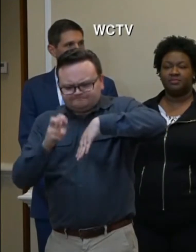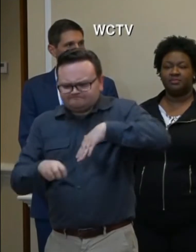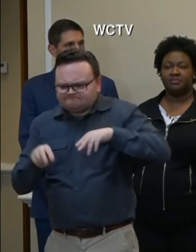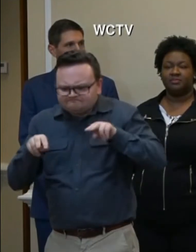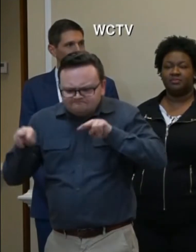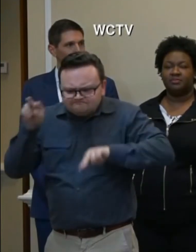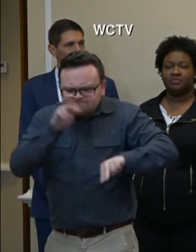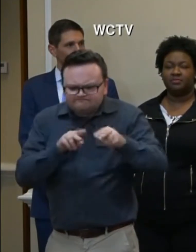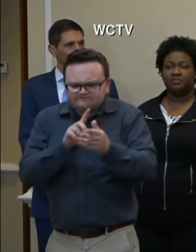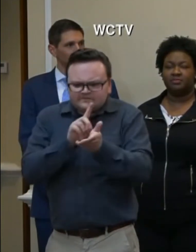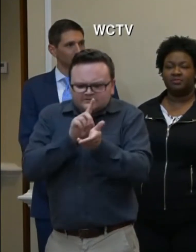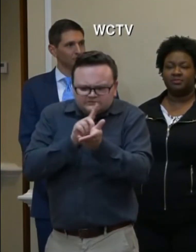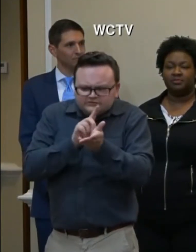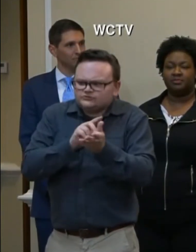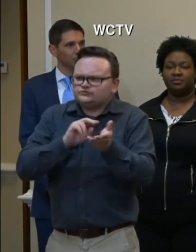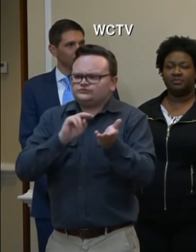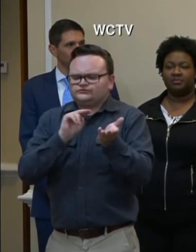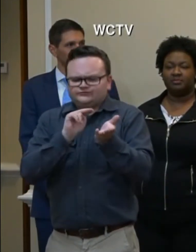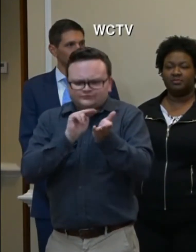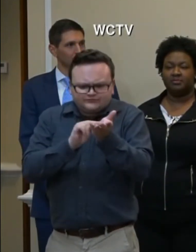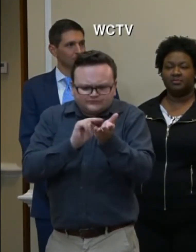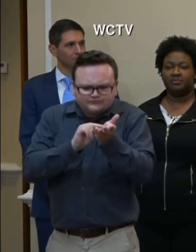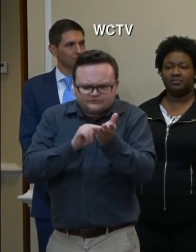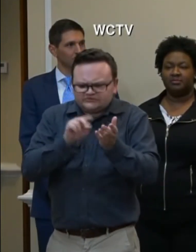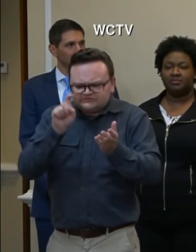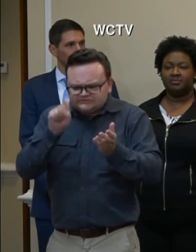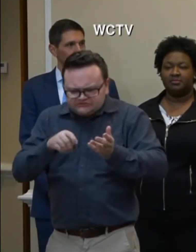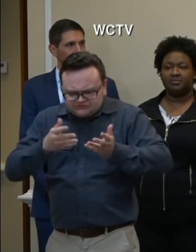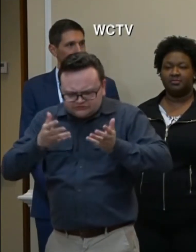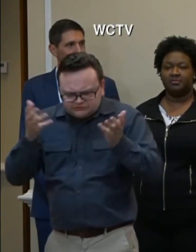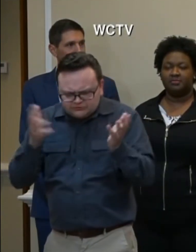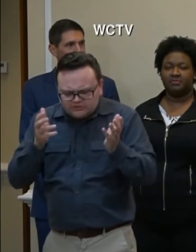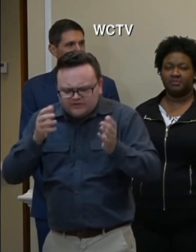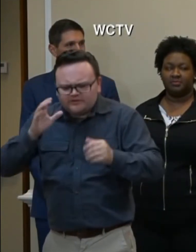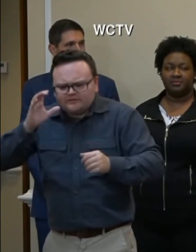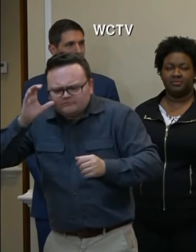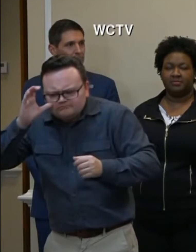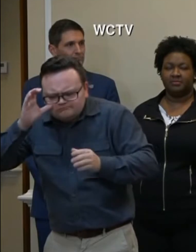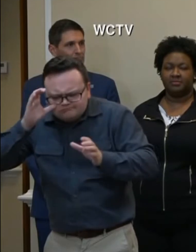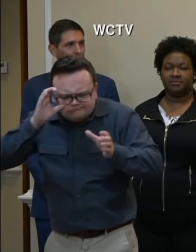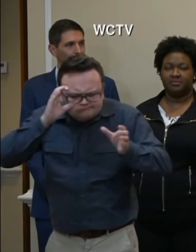providers across Florida and to hear the challenges they are confronting on the